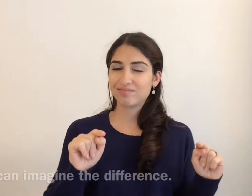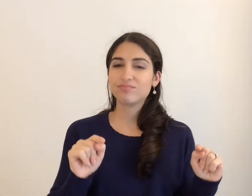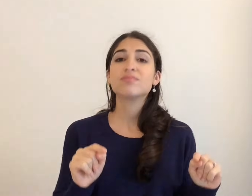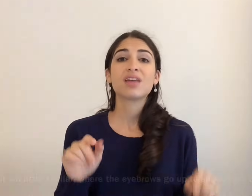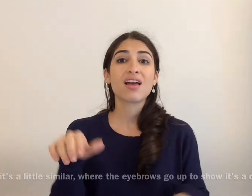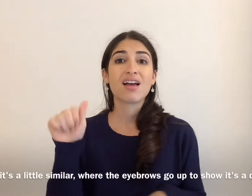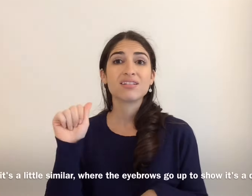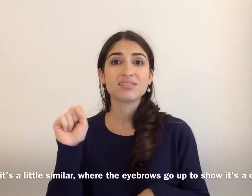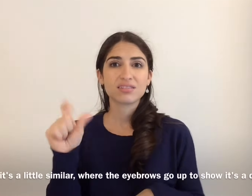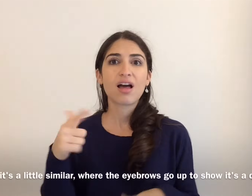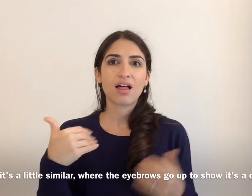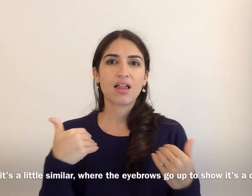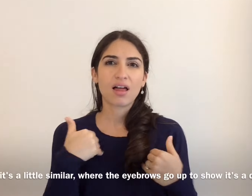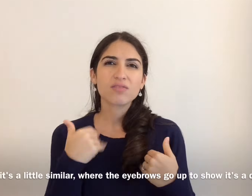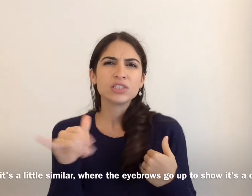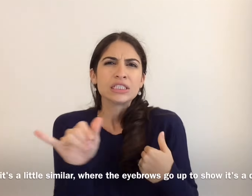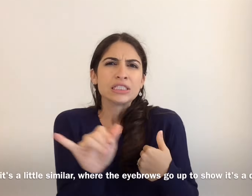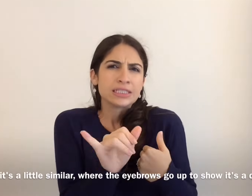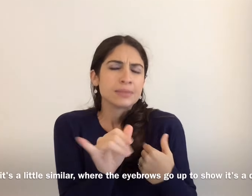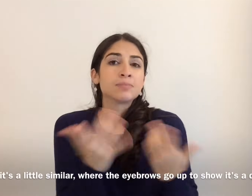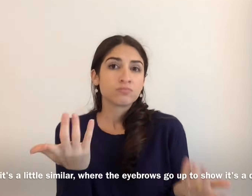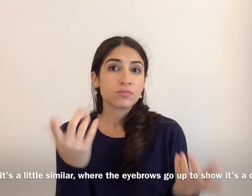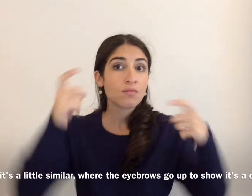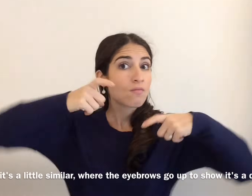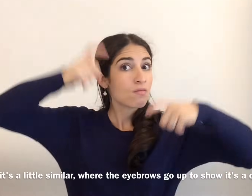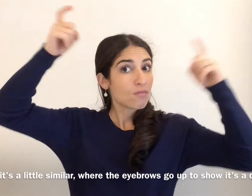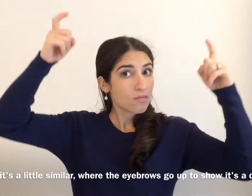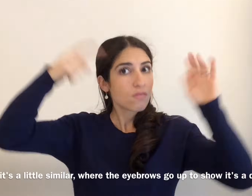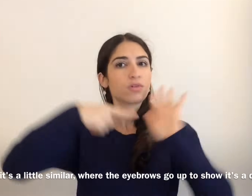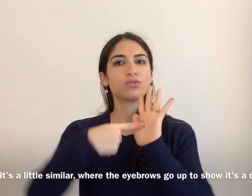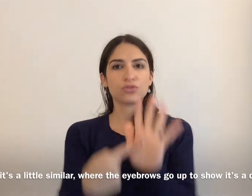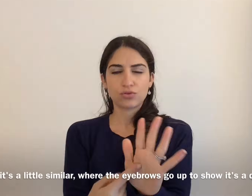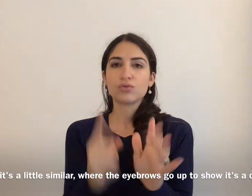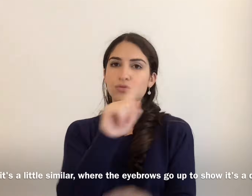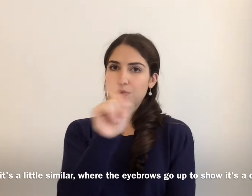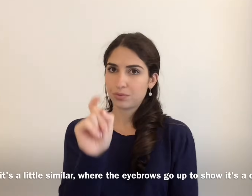difference there. In ASL it has something similar where the eyebrows go up to show